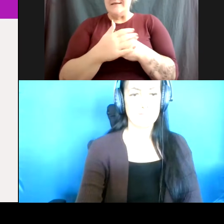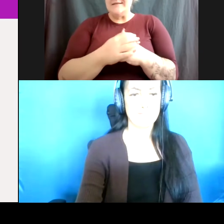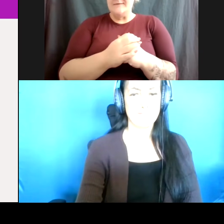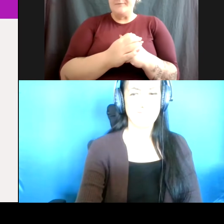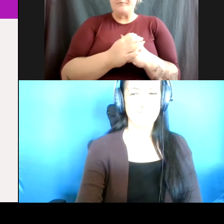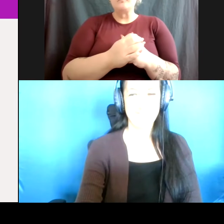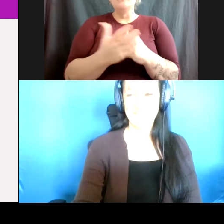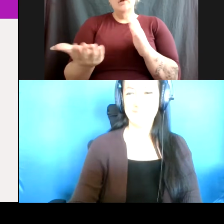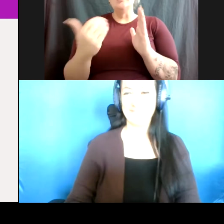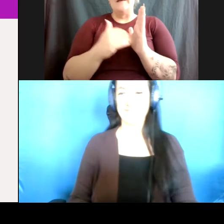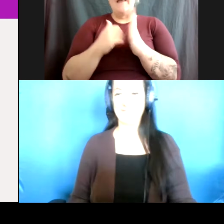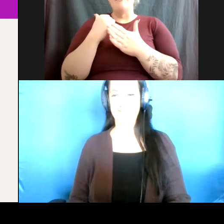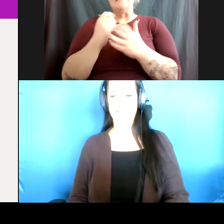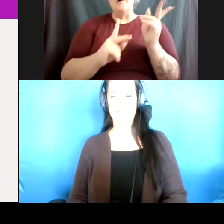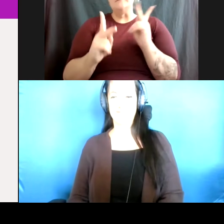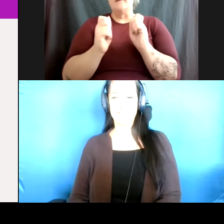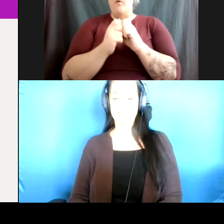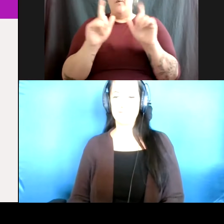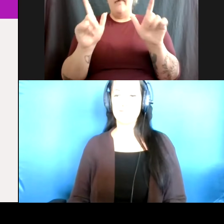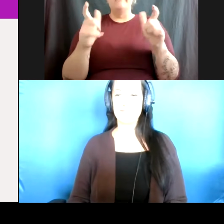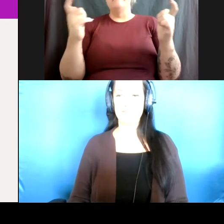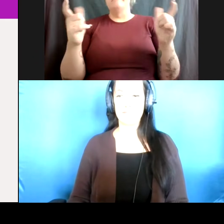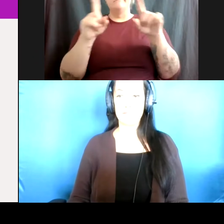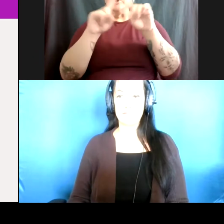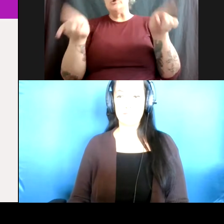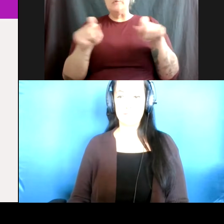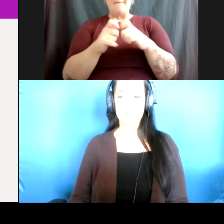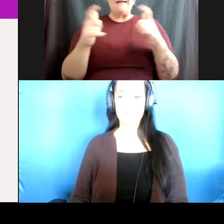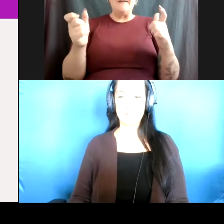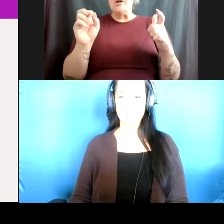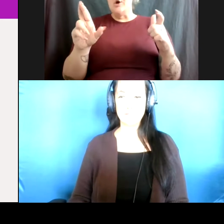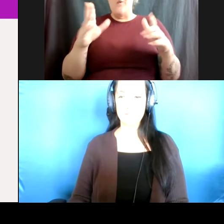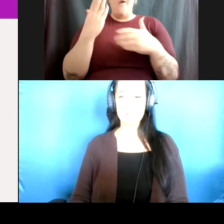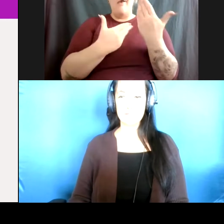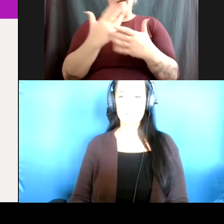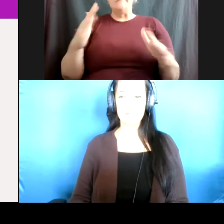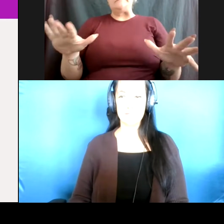people with screen magnification, it helps people with tremors or dexterity issues. I do think this